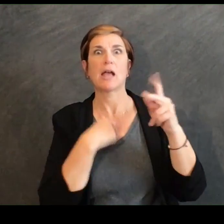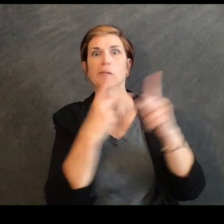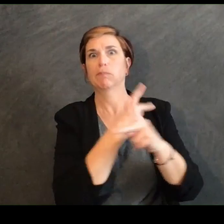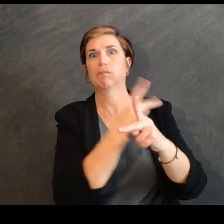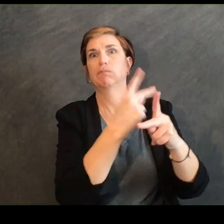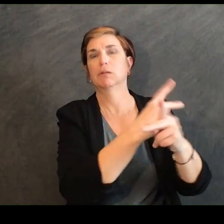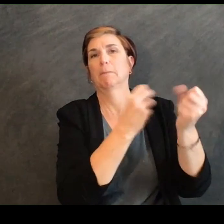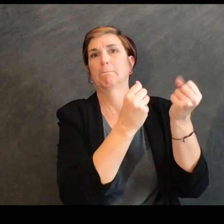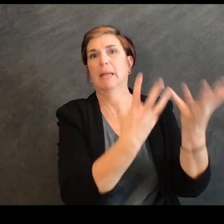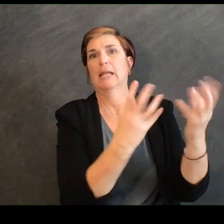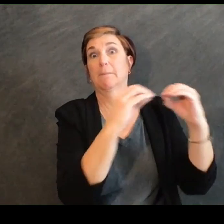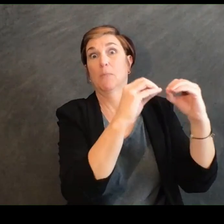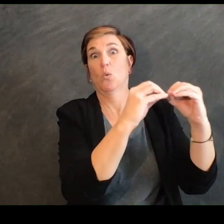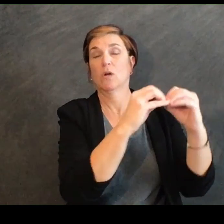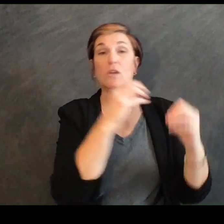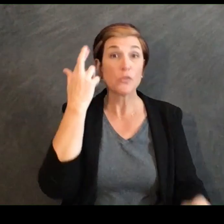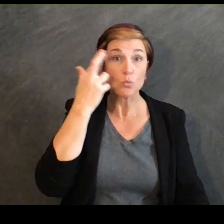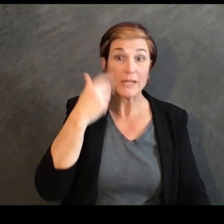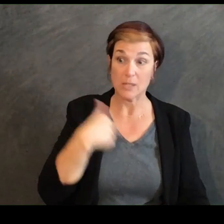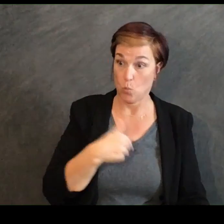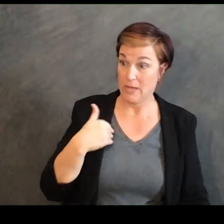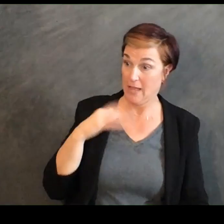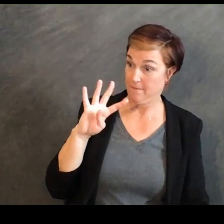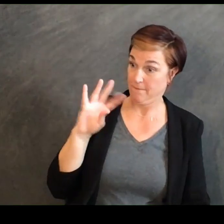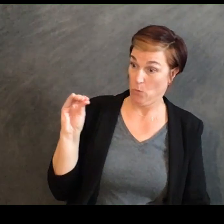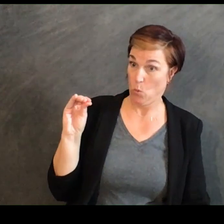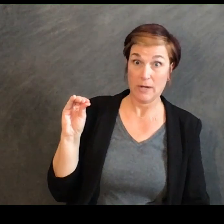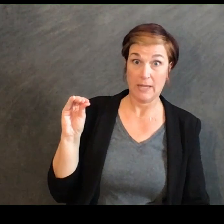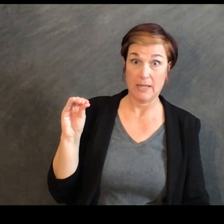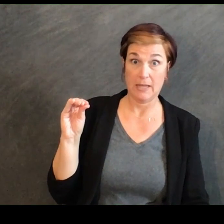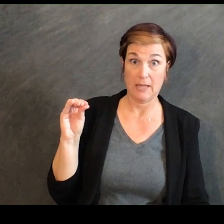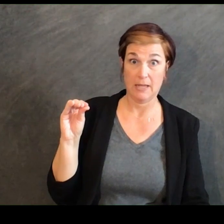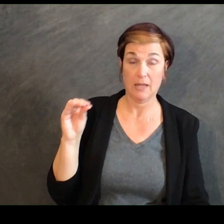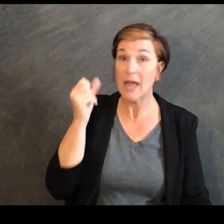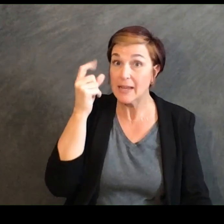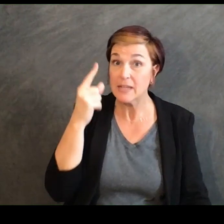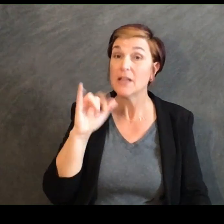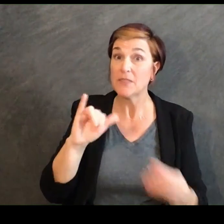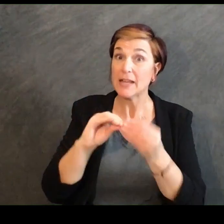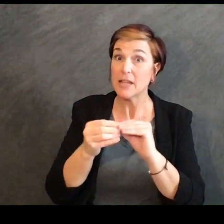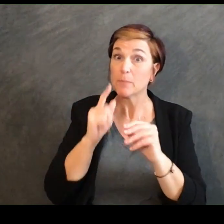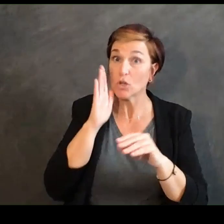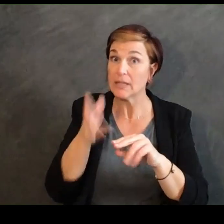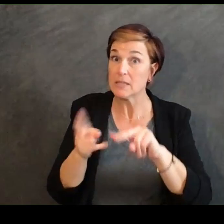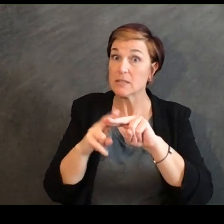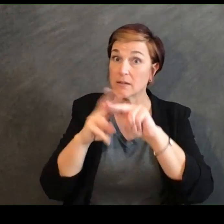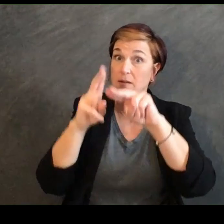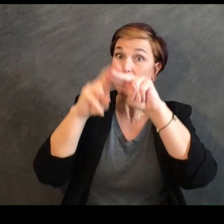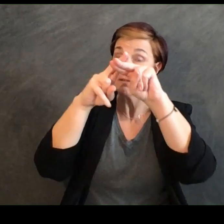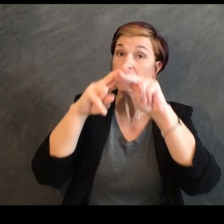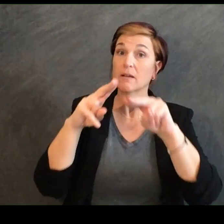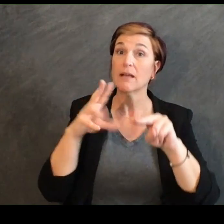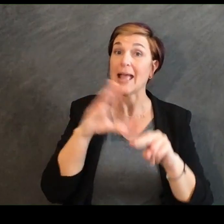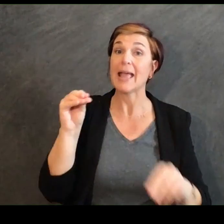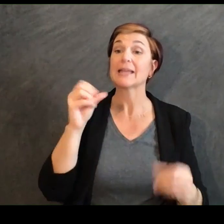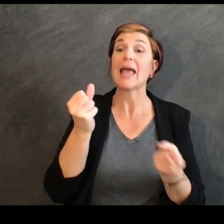of the reasons we have 40 and others have and again that numbers going up just so you understand and a number of cases which are very small relatively